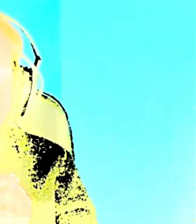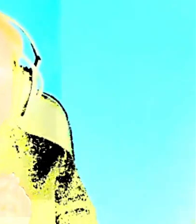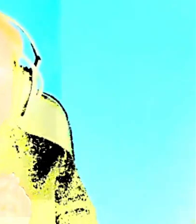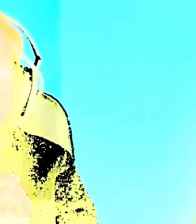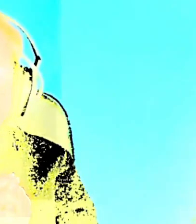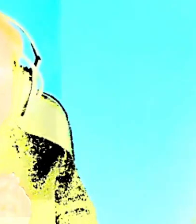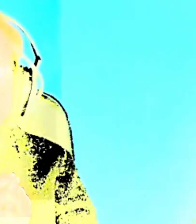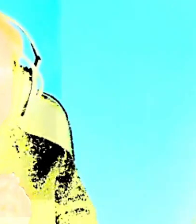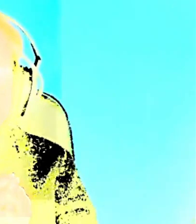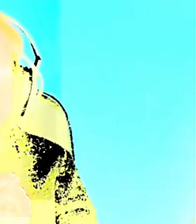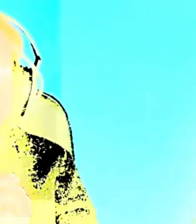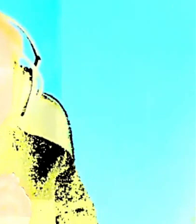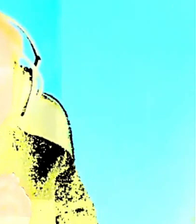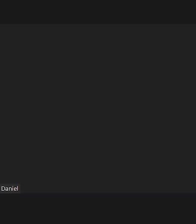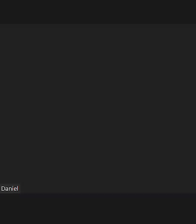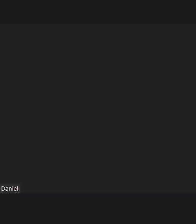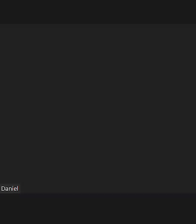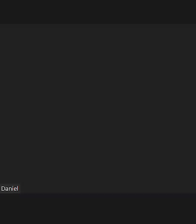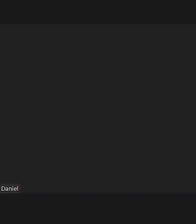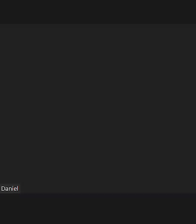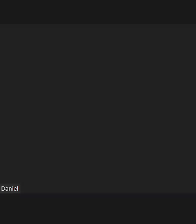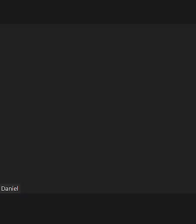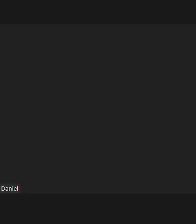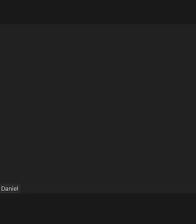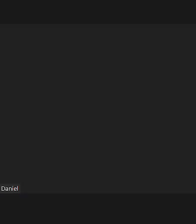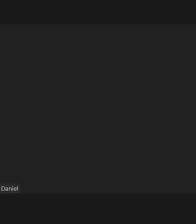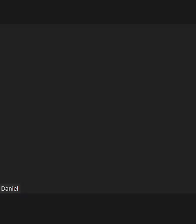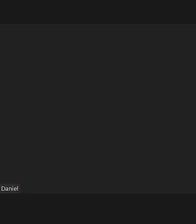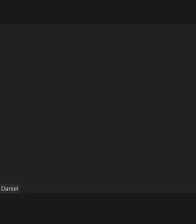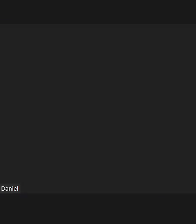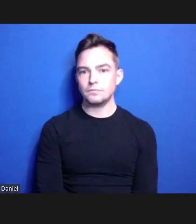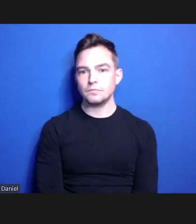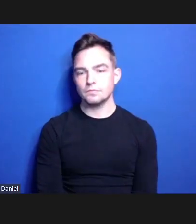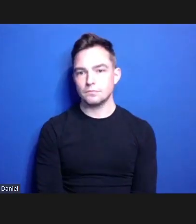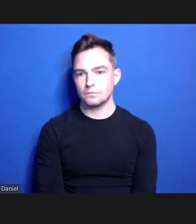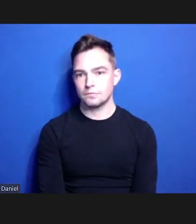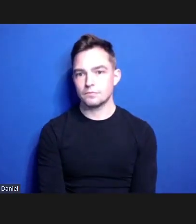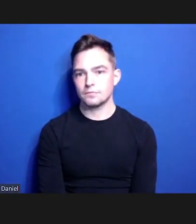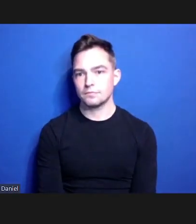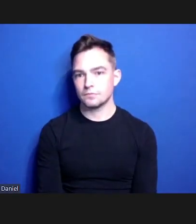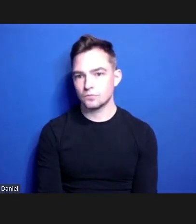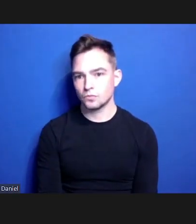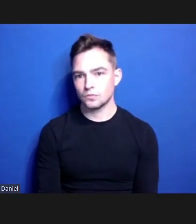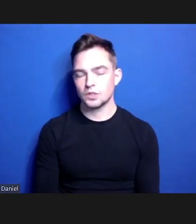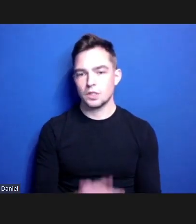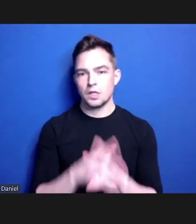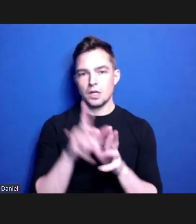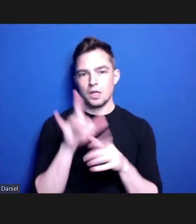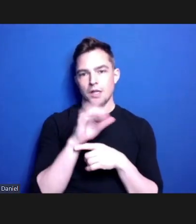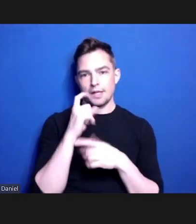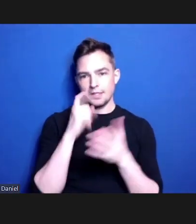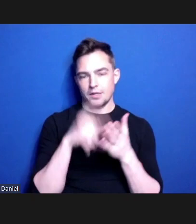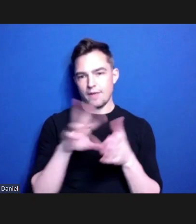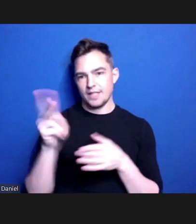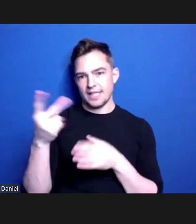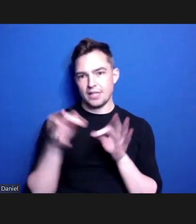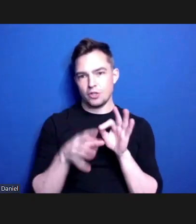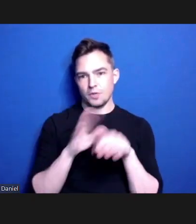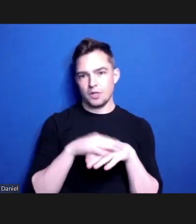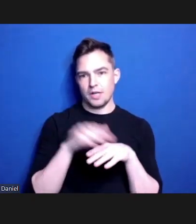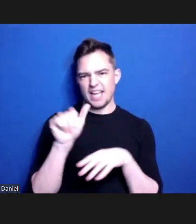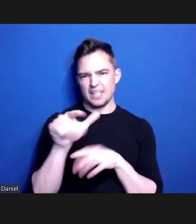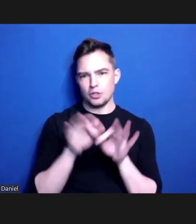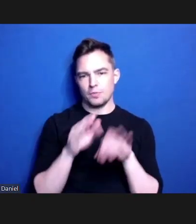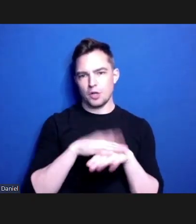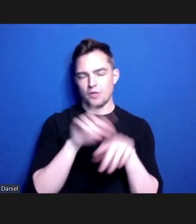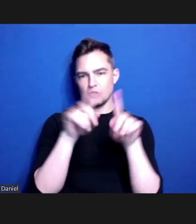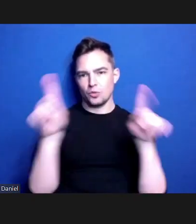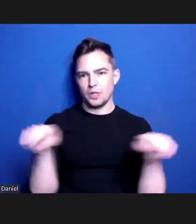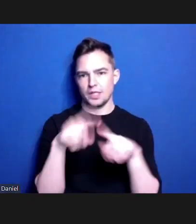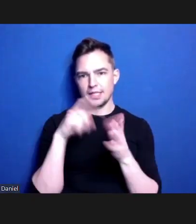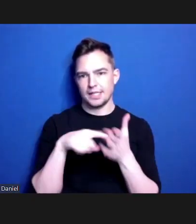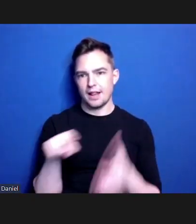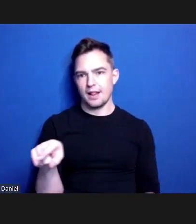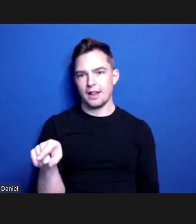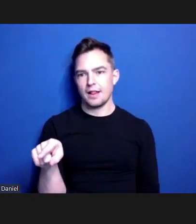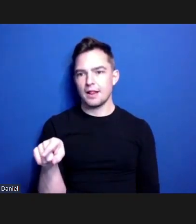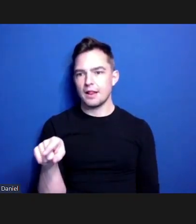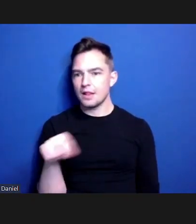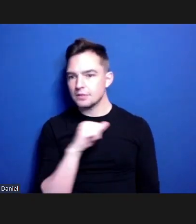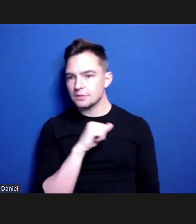speaking. I see that we have our second ASL interpreter on the screen. I'm just going